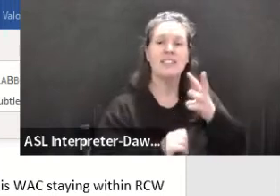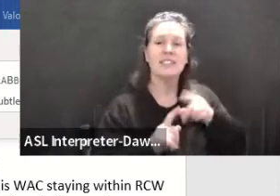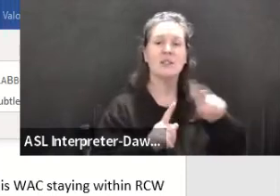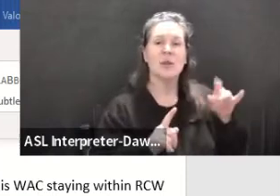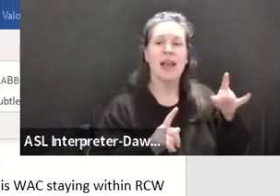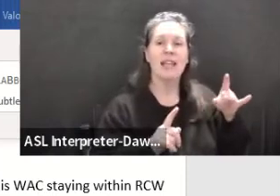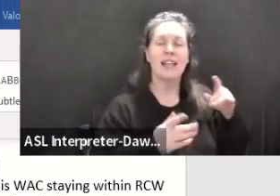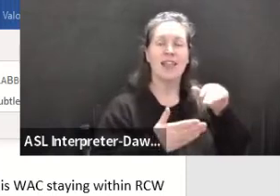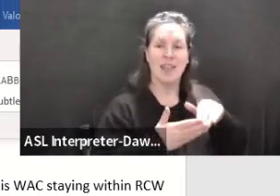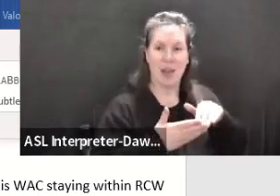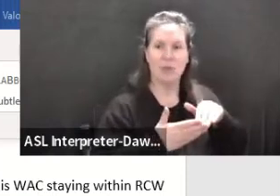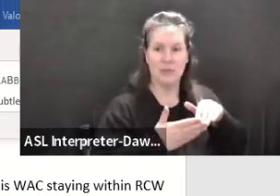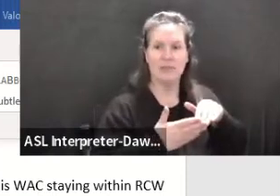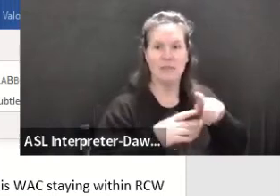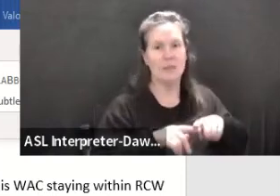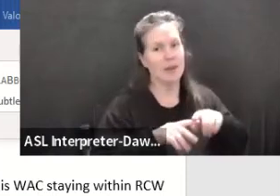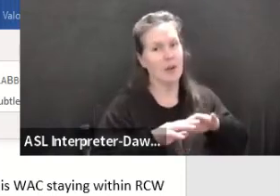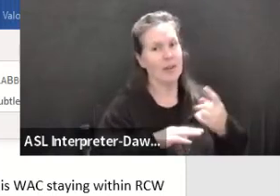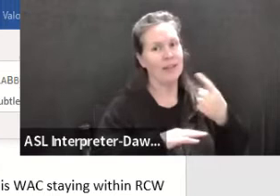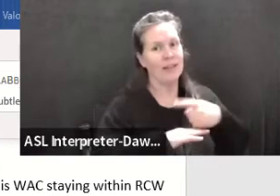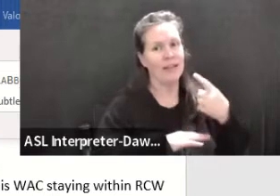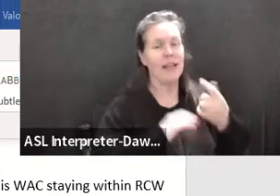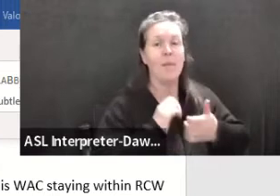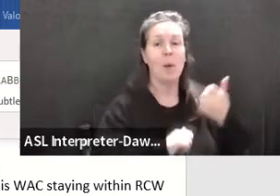depending upon the day, are mostly volunteers.